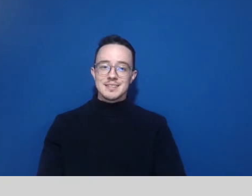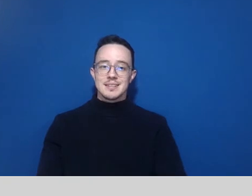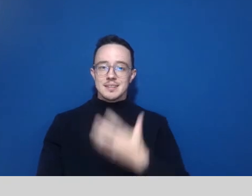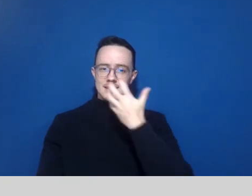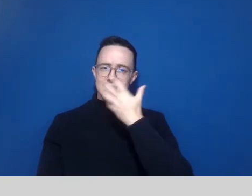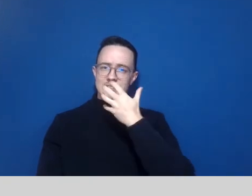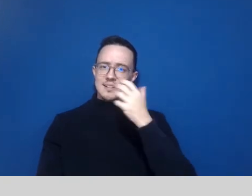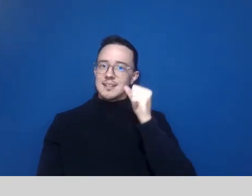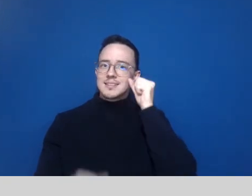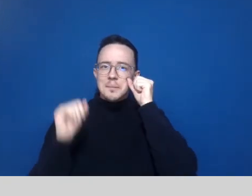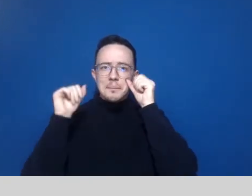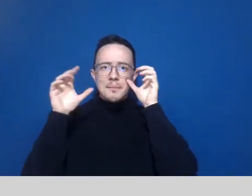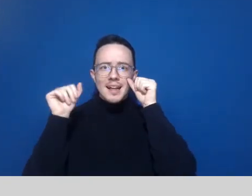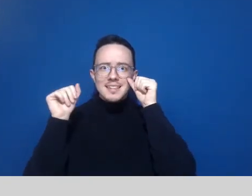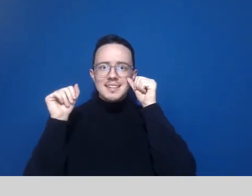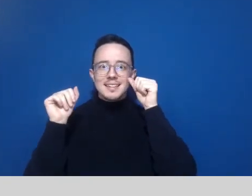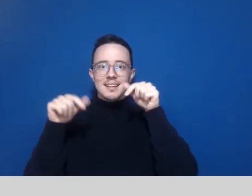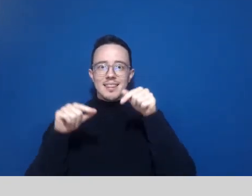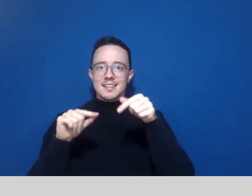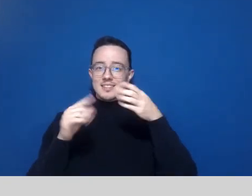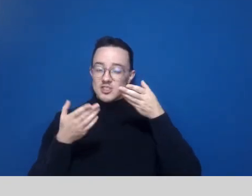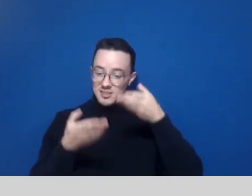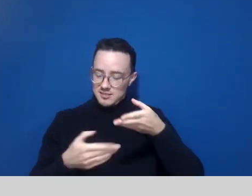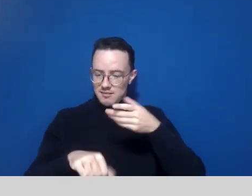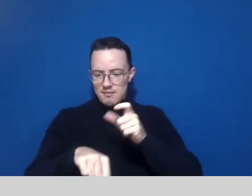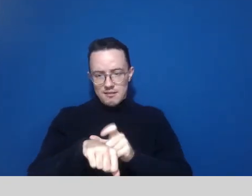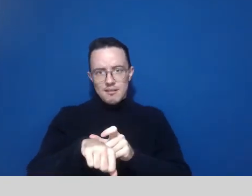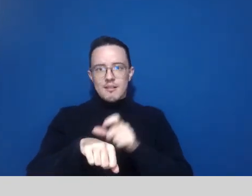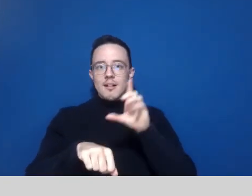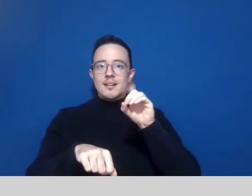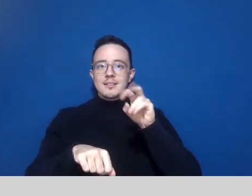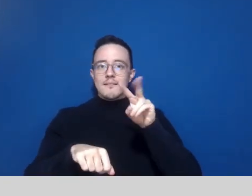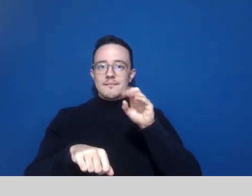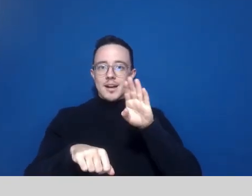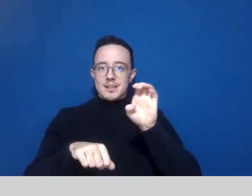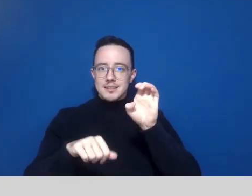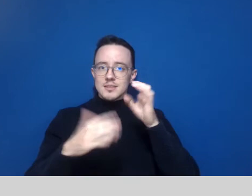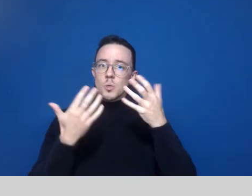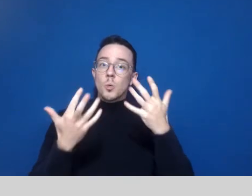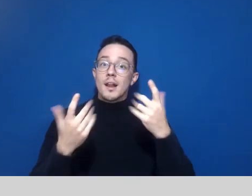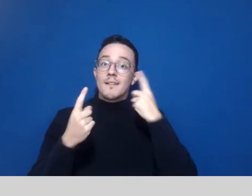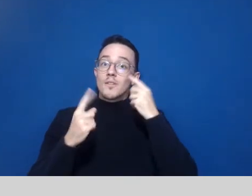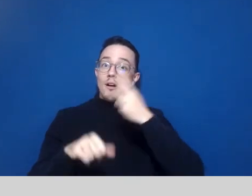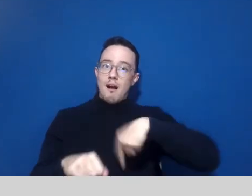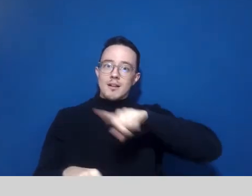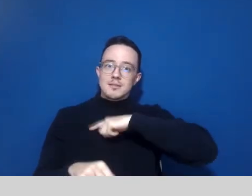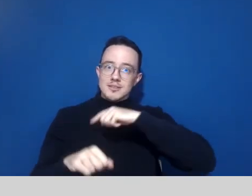It's kind of amazing to me that this stuff is just sat there on our devices waiting for us to liberate it and start using it